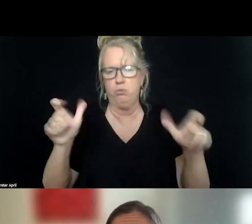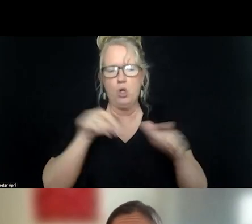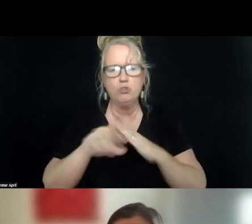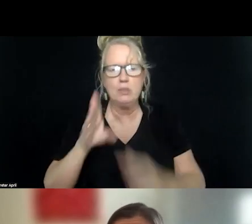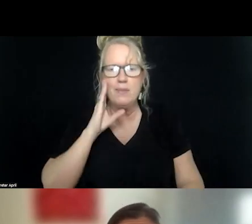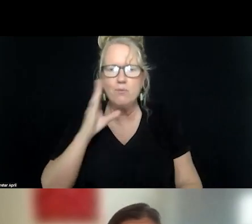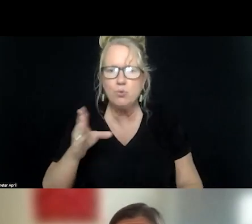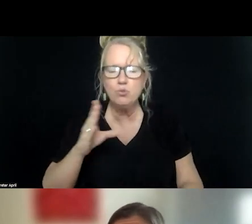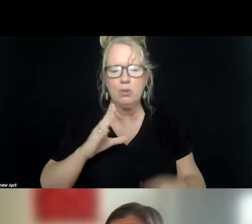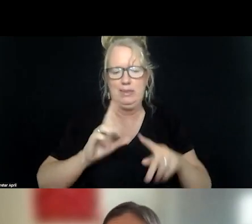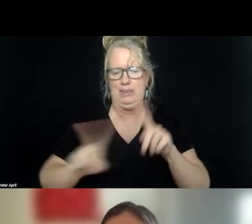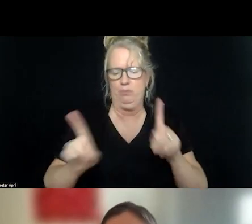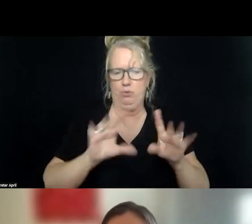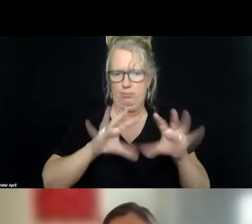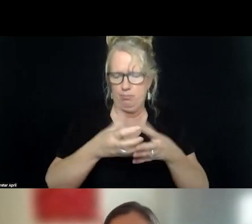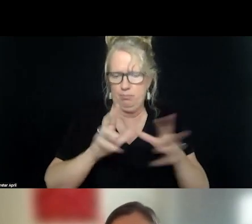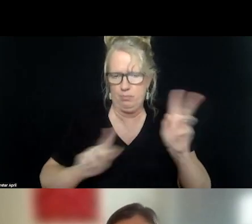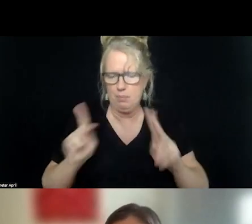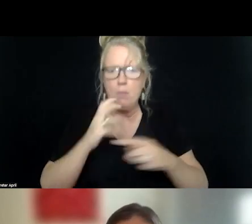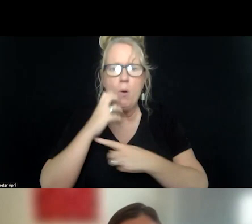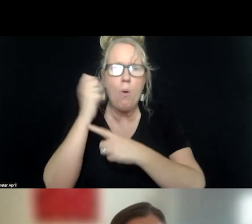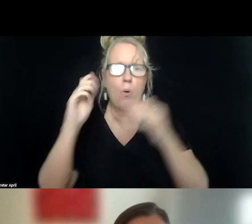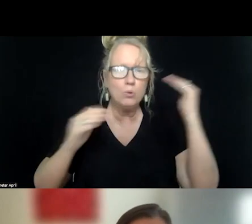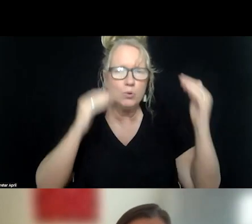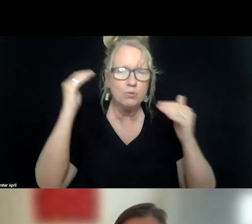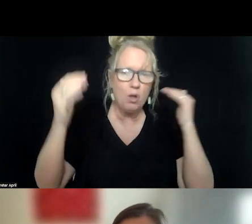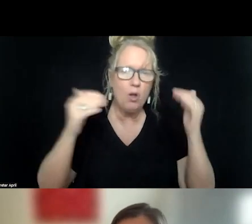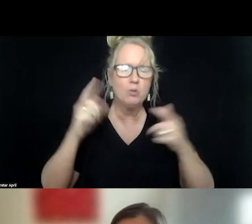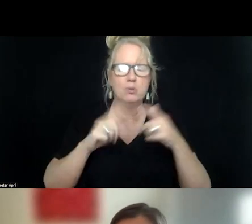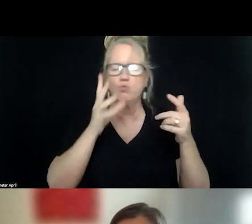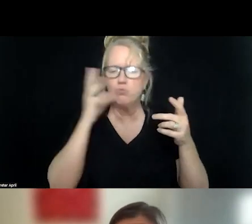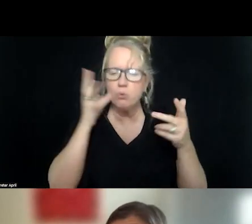ALSO, INCLUDING OLDER ADULTS AND RURAL POPULATIONS.